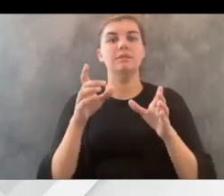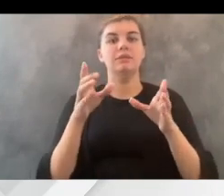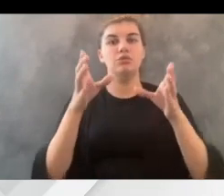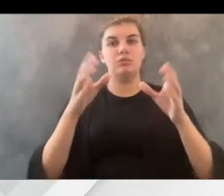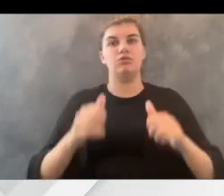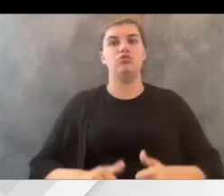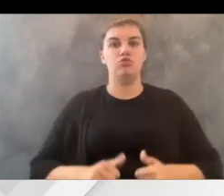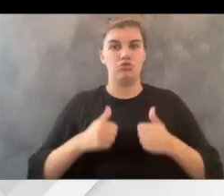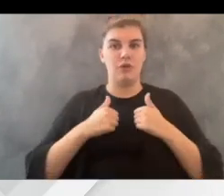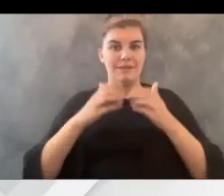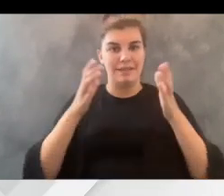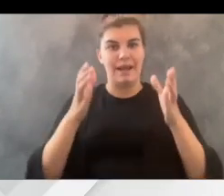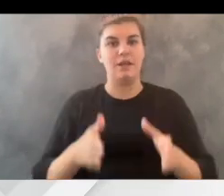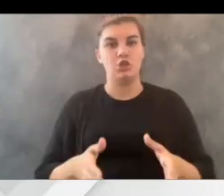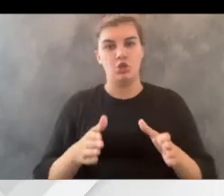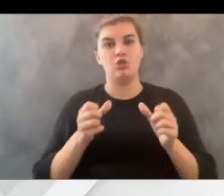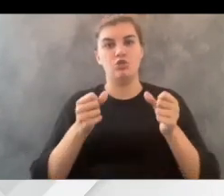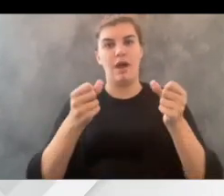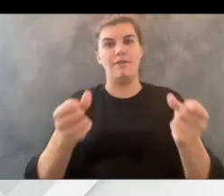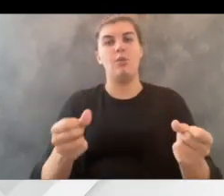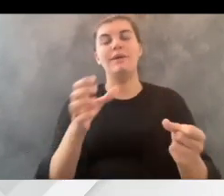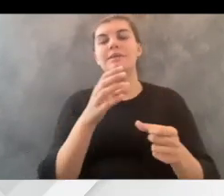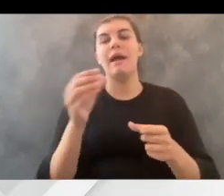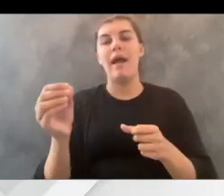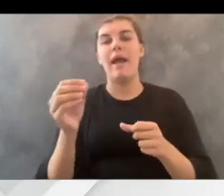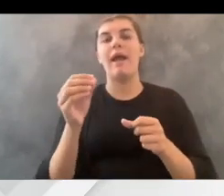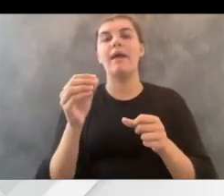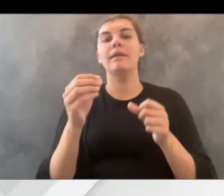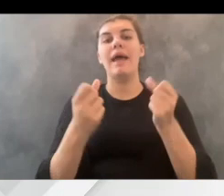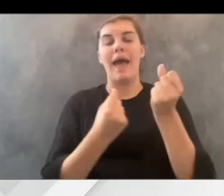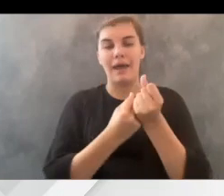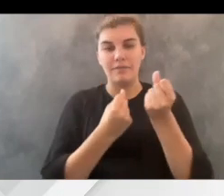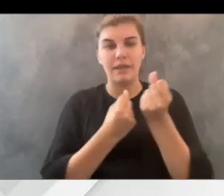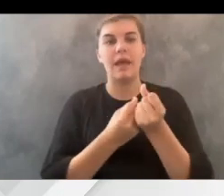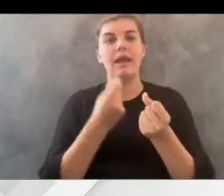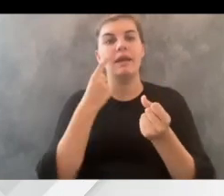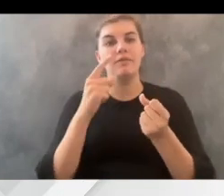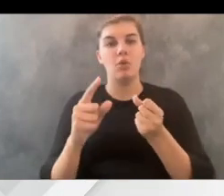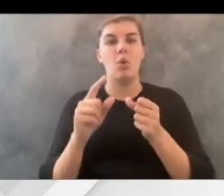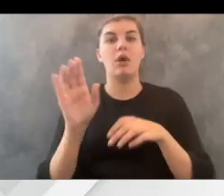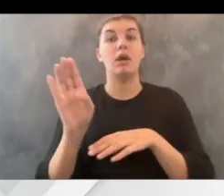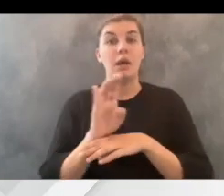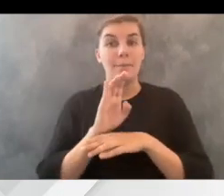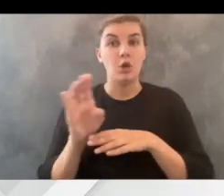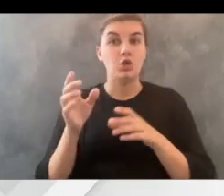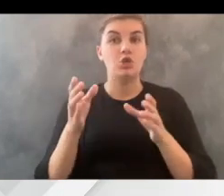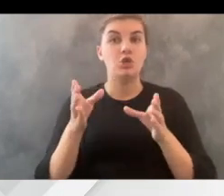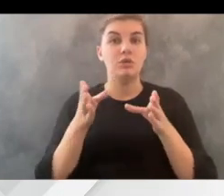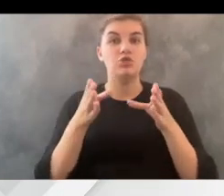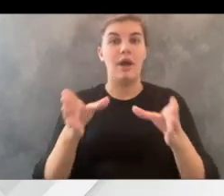and advocated for detectable warning services at commercial driveways with yield or stop control.